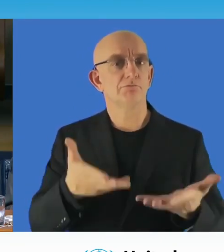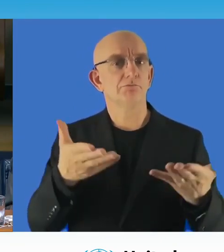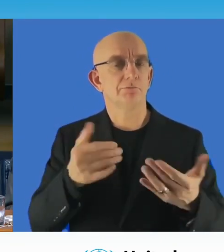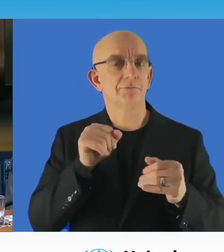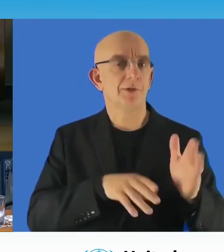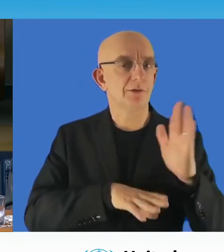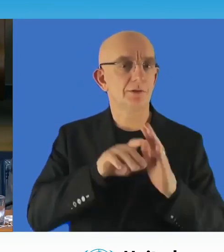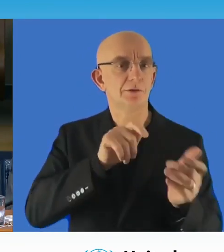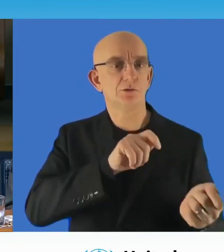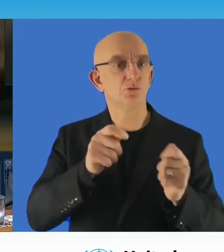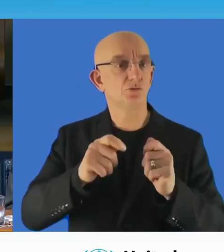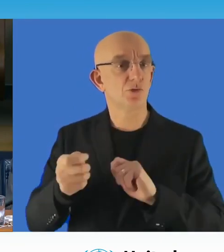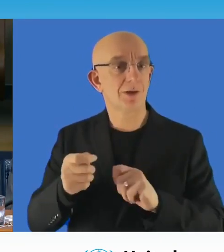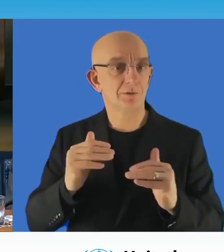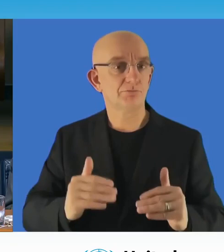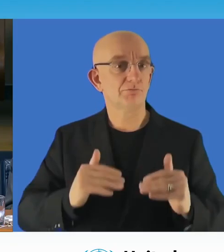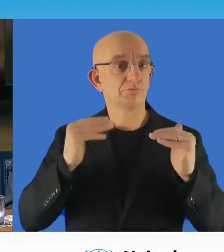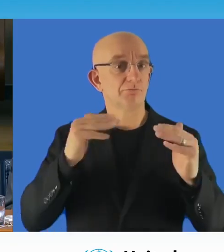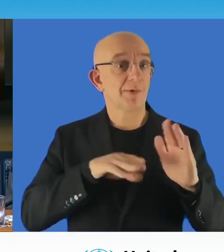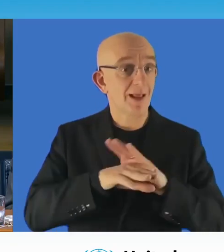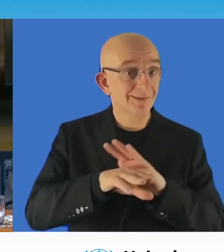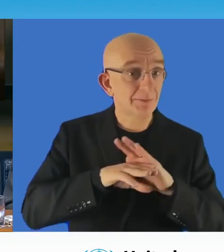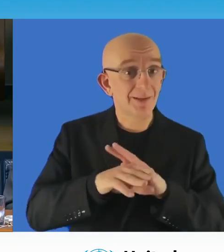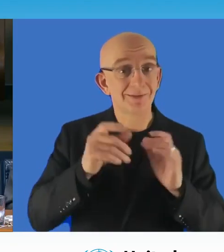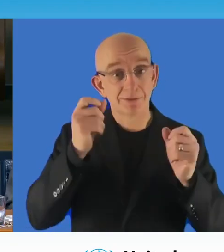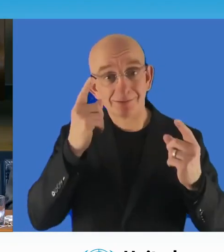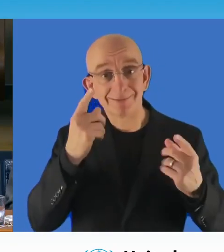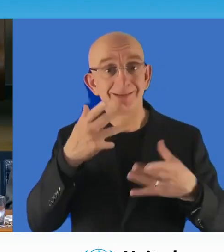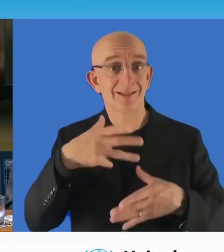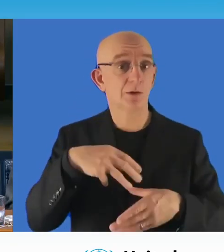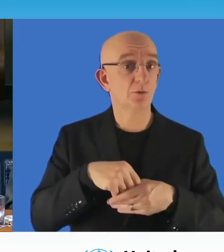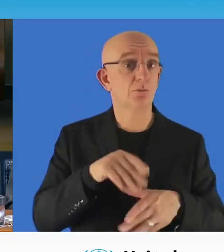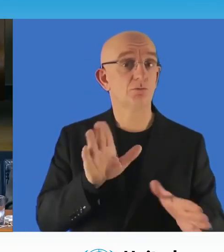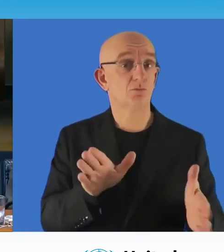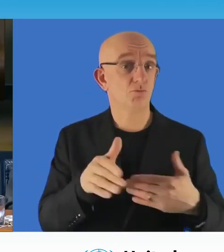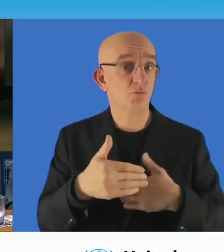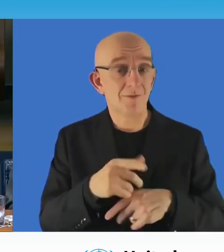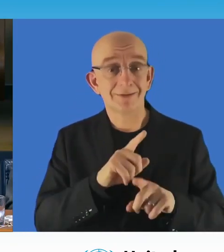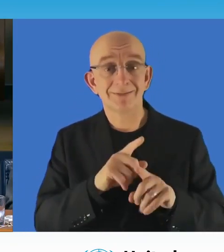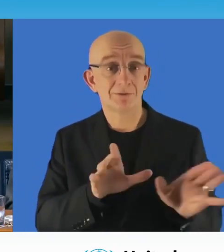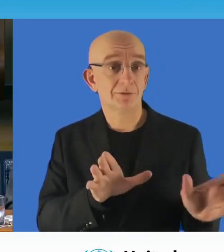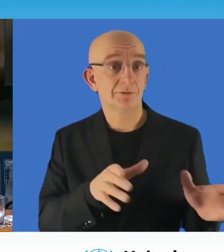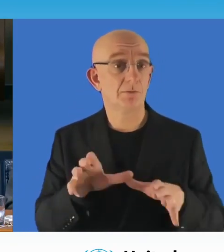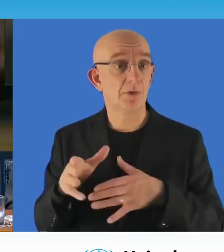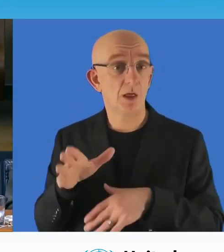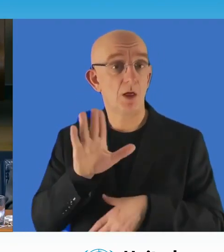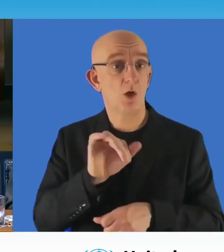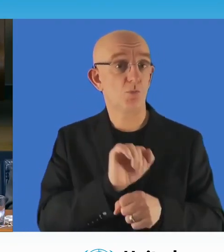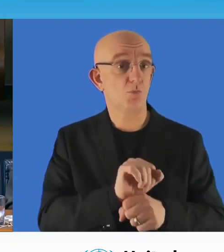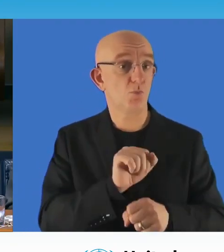how to address disability inclusion in their daily work like other un entities and comments